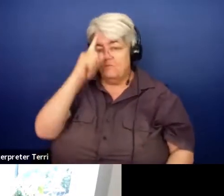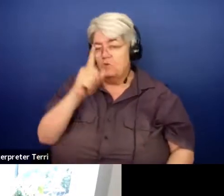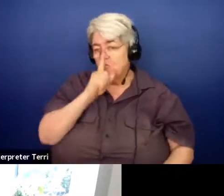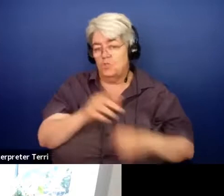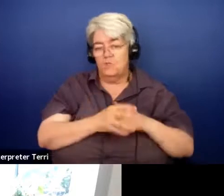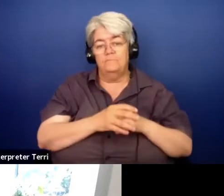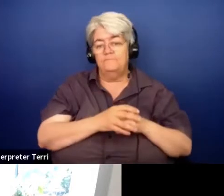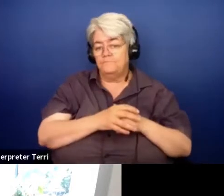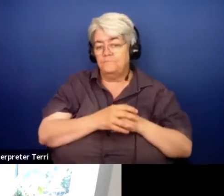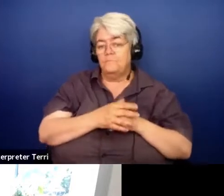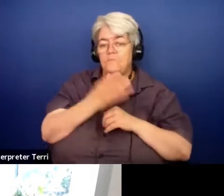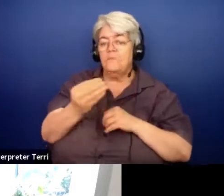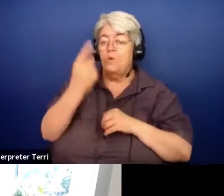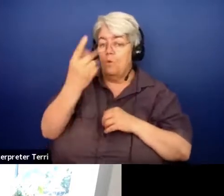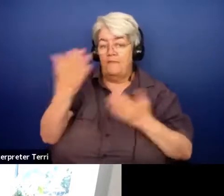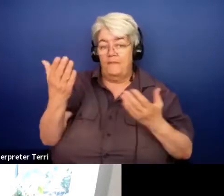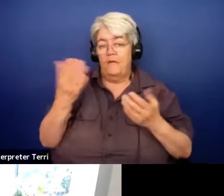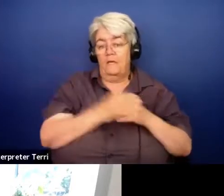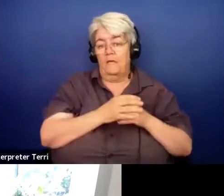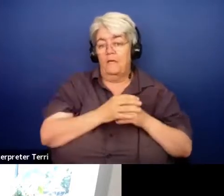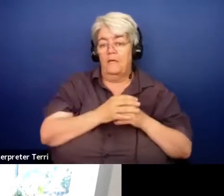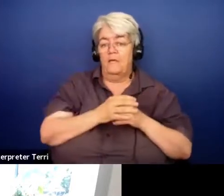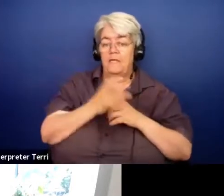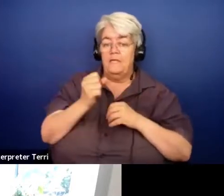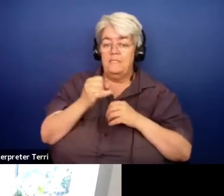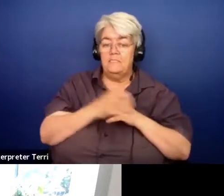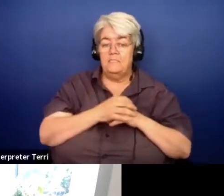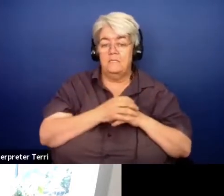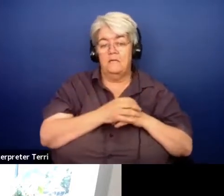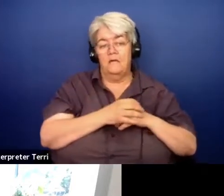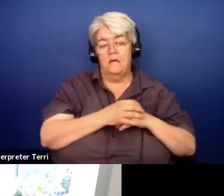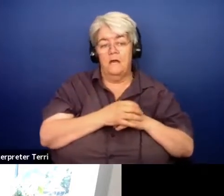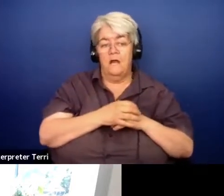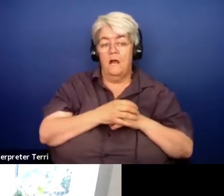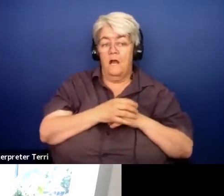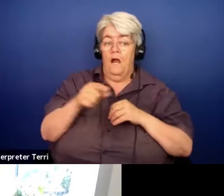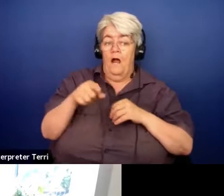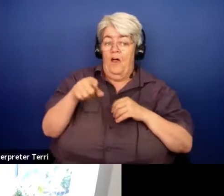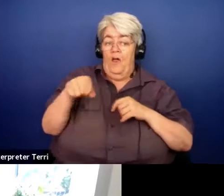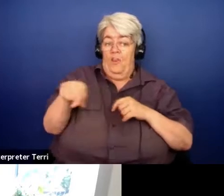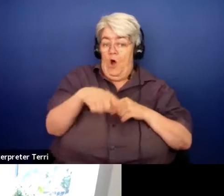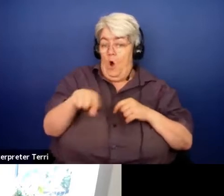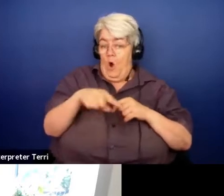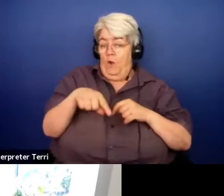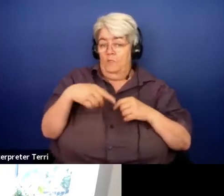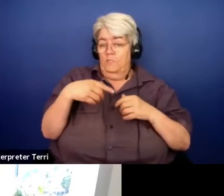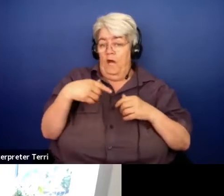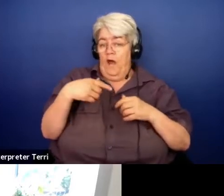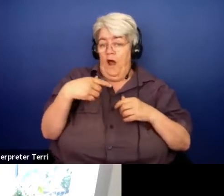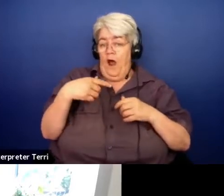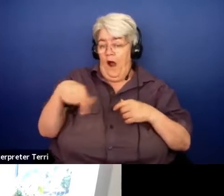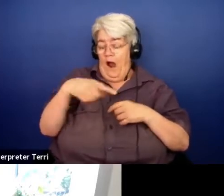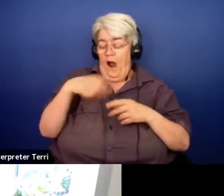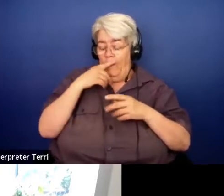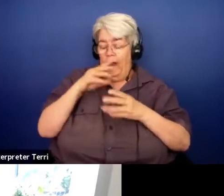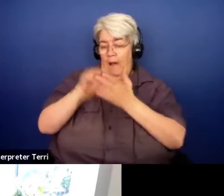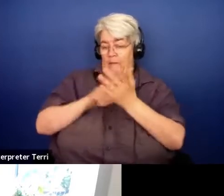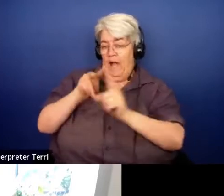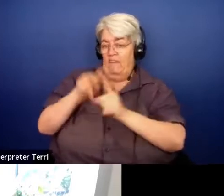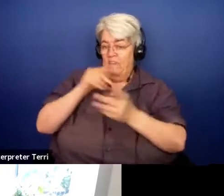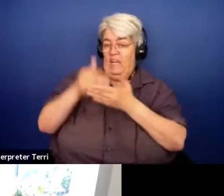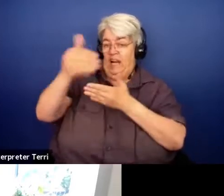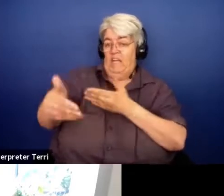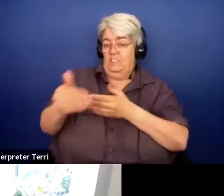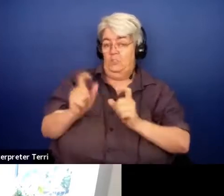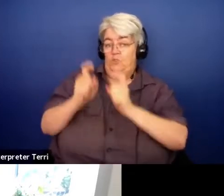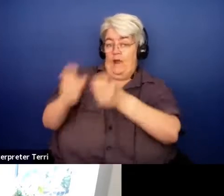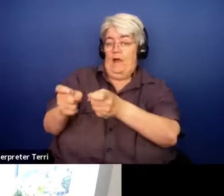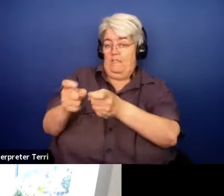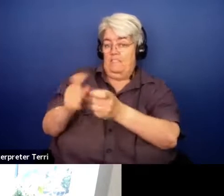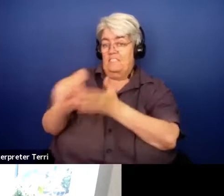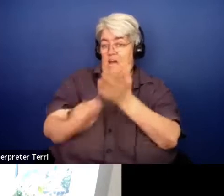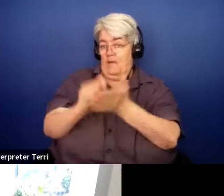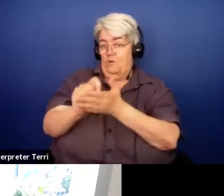Absolutely. One thing is those of us applying for the new grant cycle will likely be trying